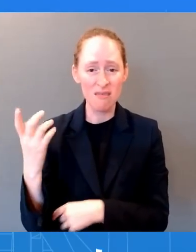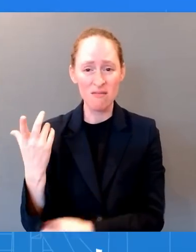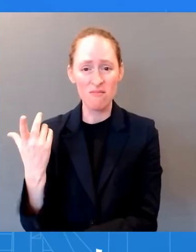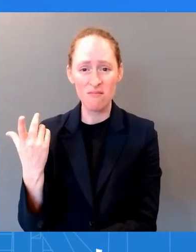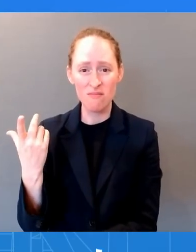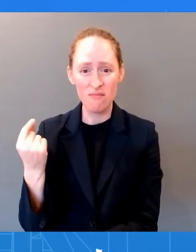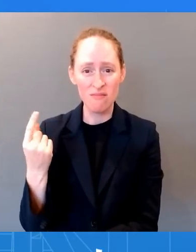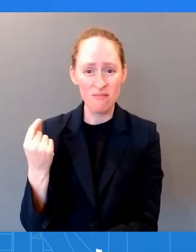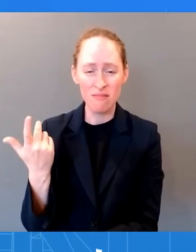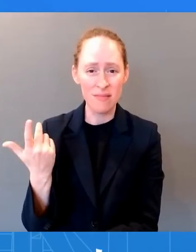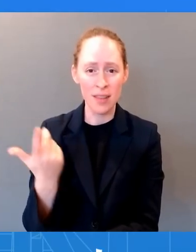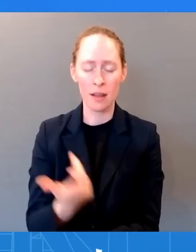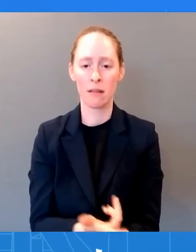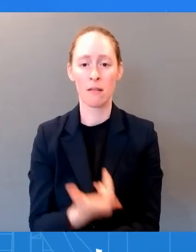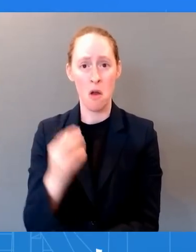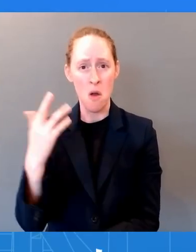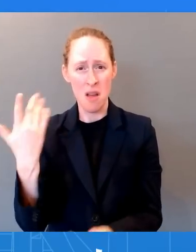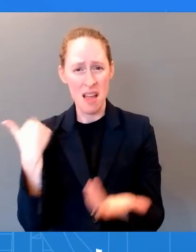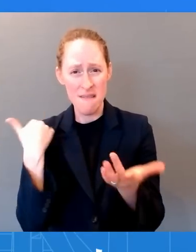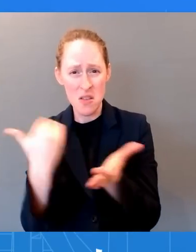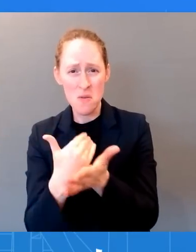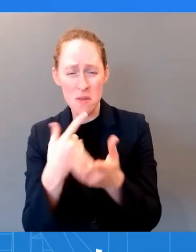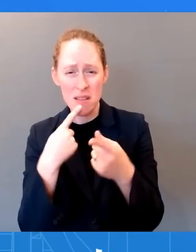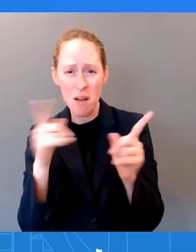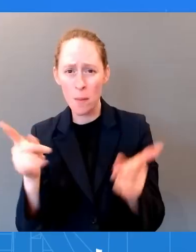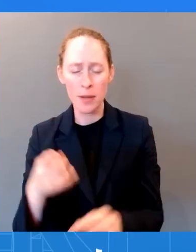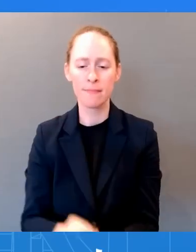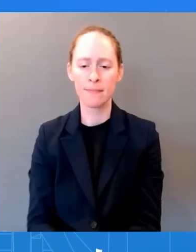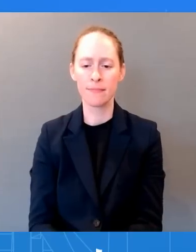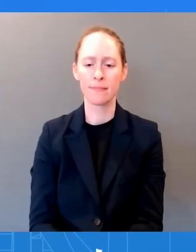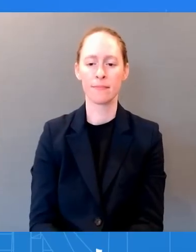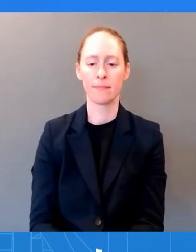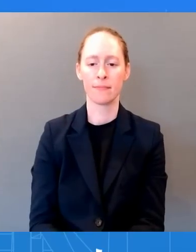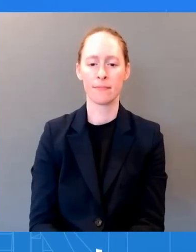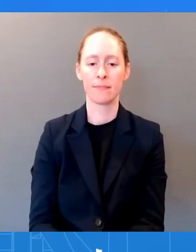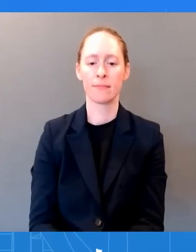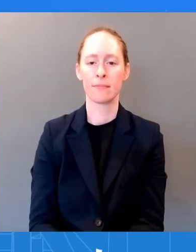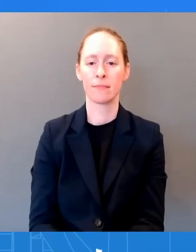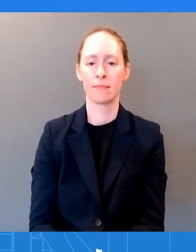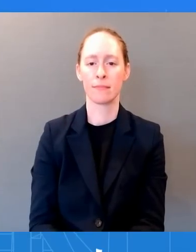Ms. Jean-Pierre: Okay. So -- so let me just be clear: